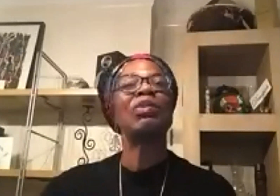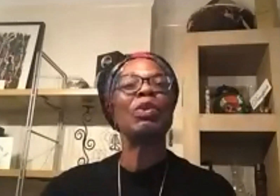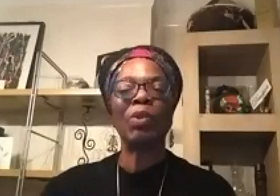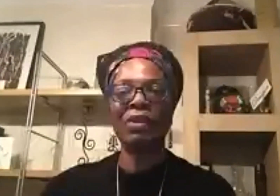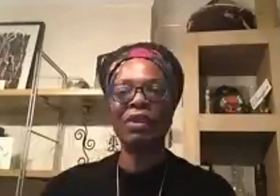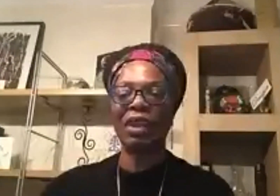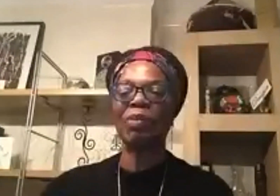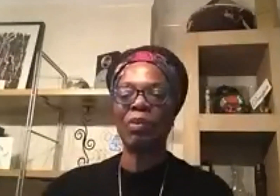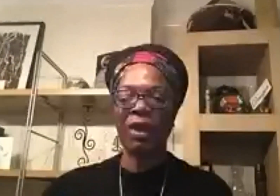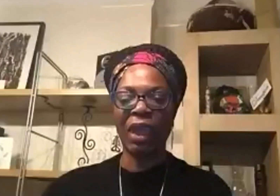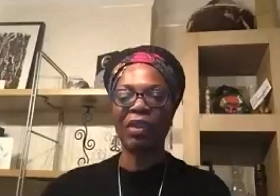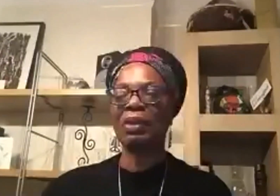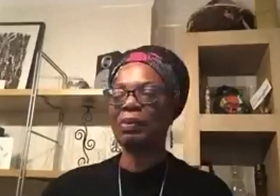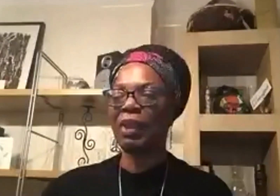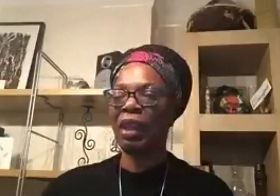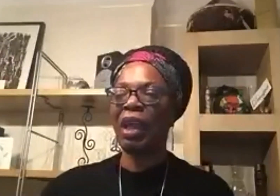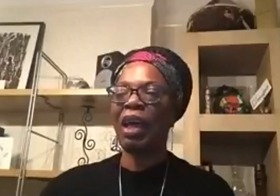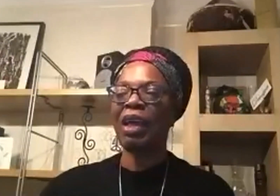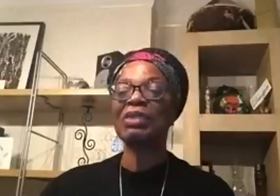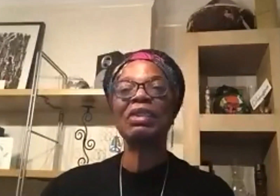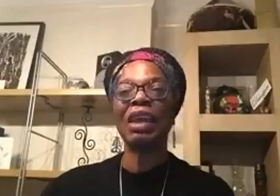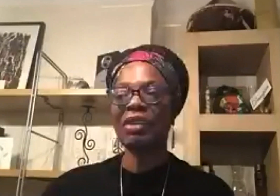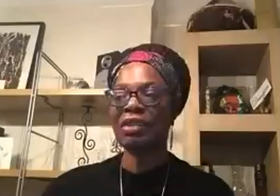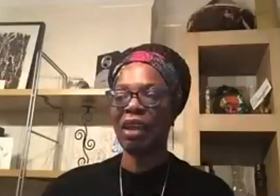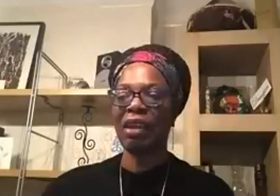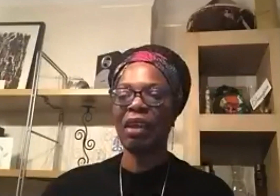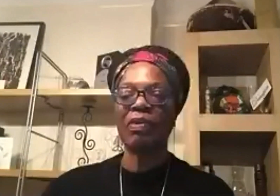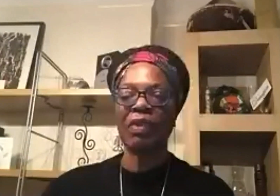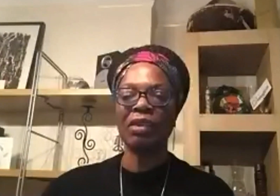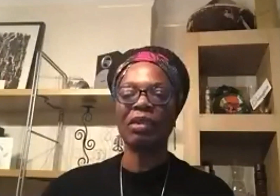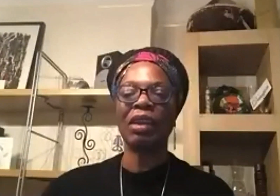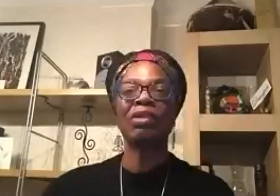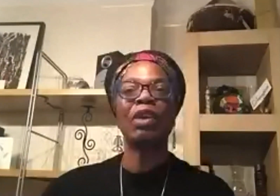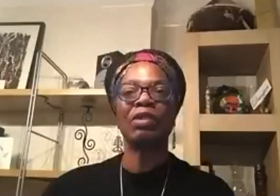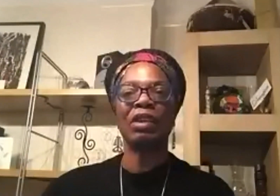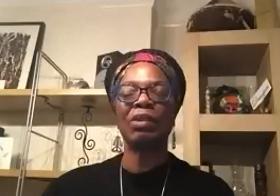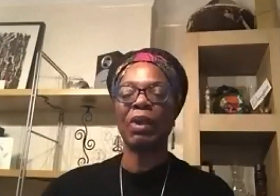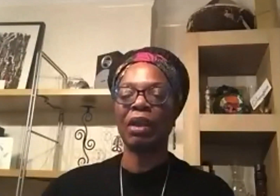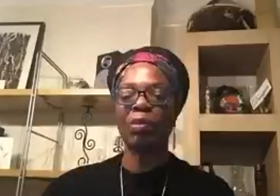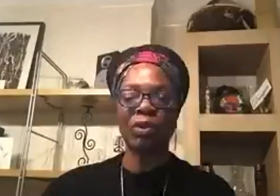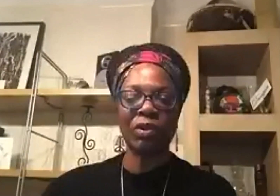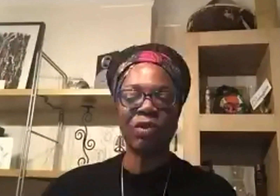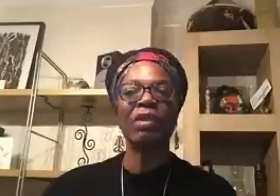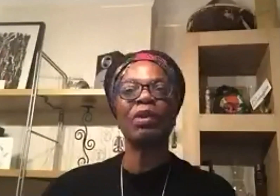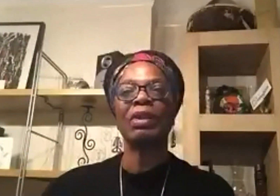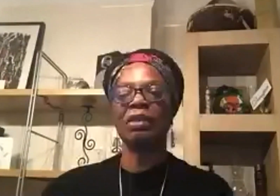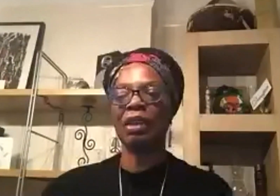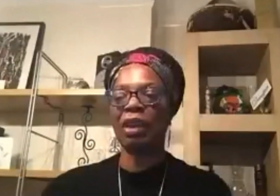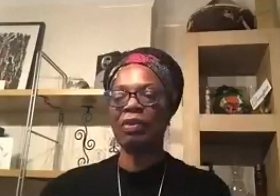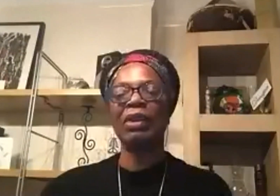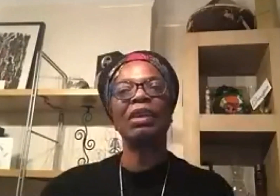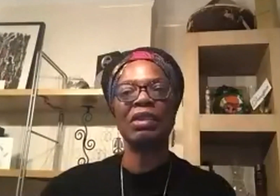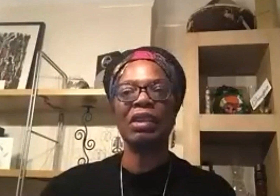importantly, public health. Tonight's event is hosted by Bristol's race equality COVID-19,